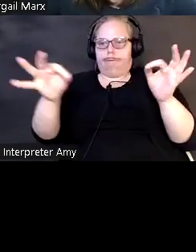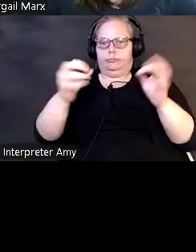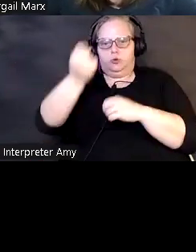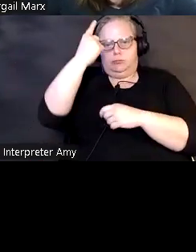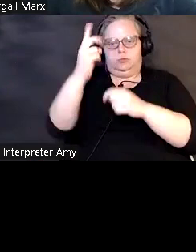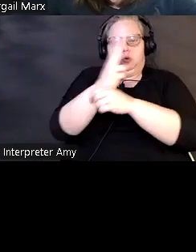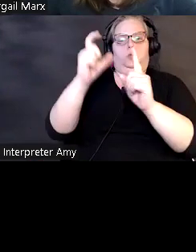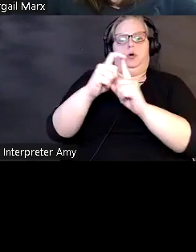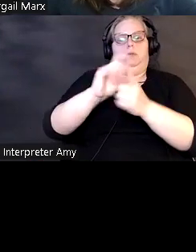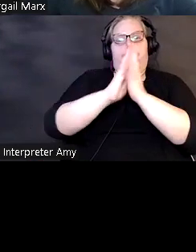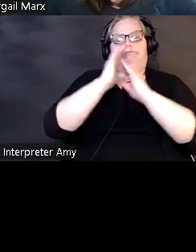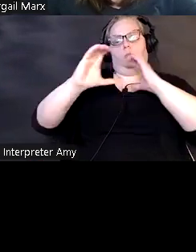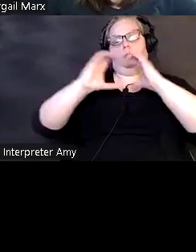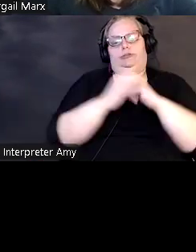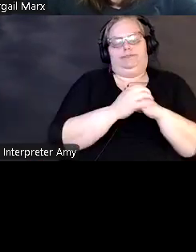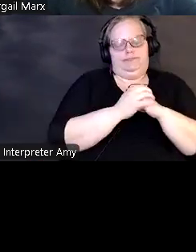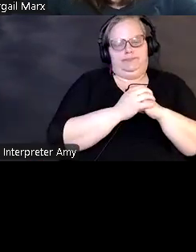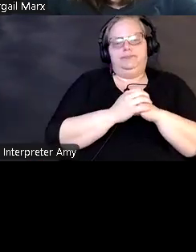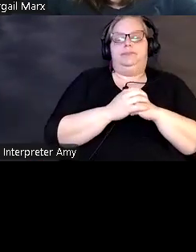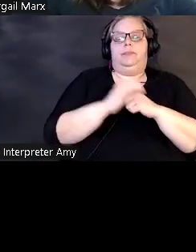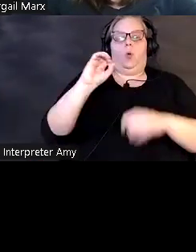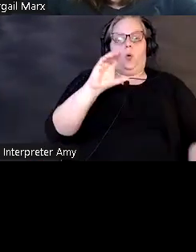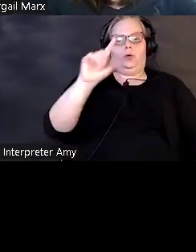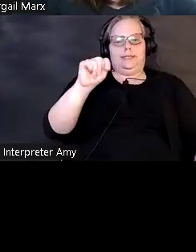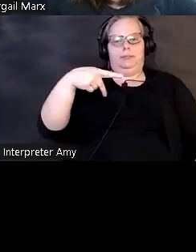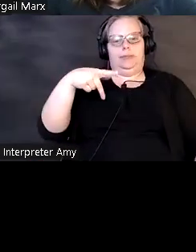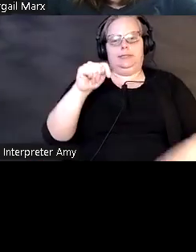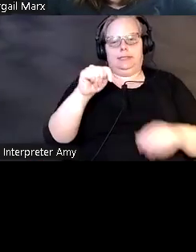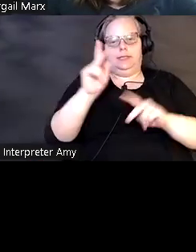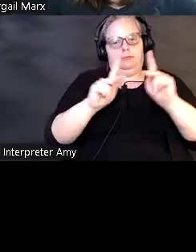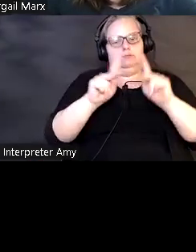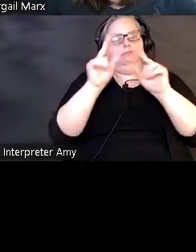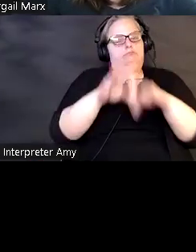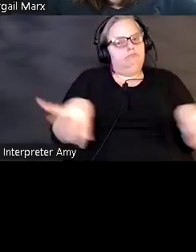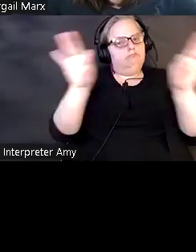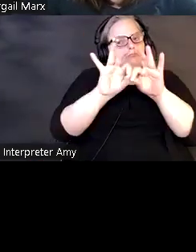The occupational and physical therapists are important in terms of access to those systems.